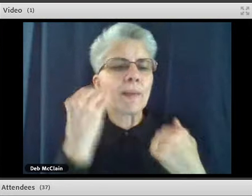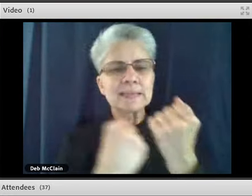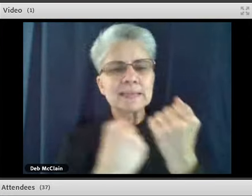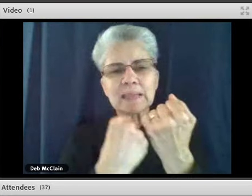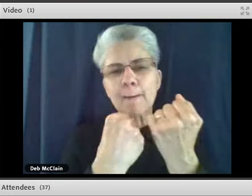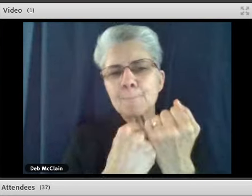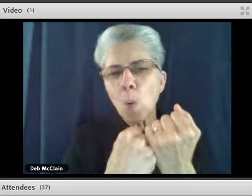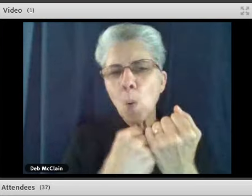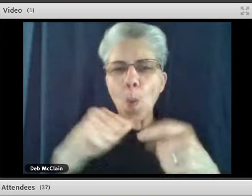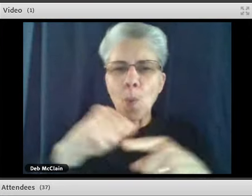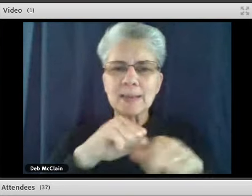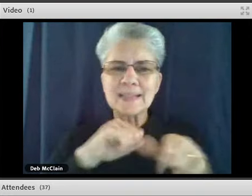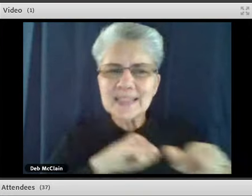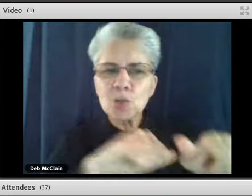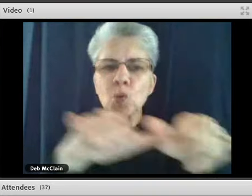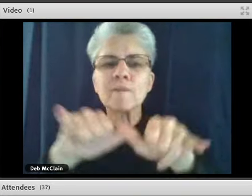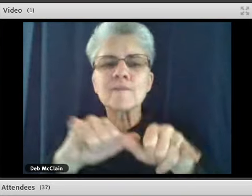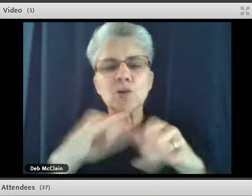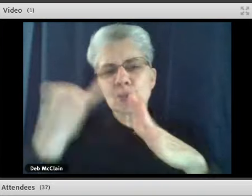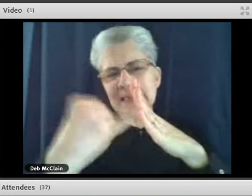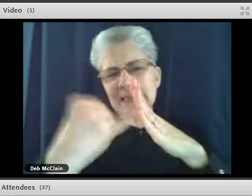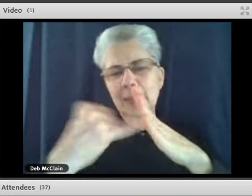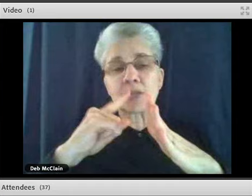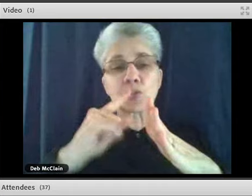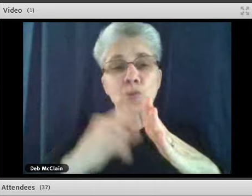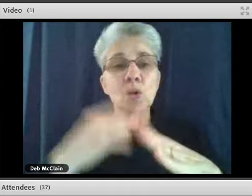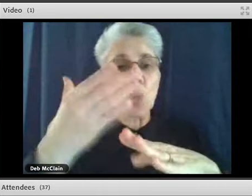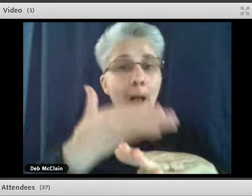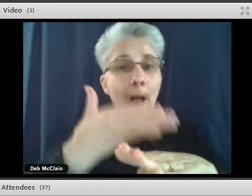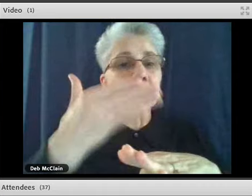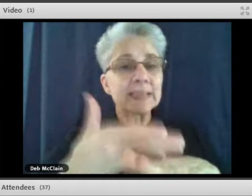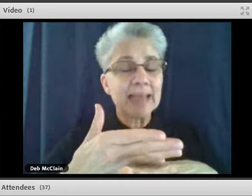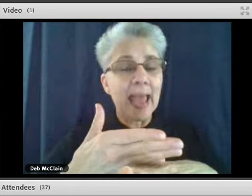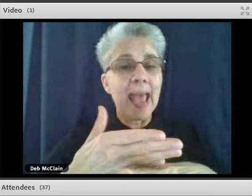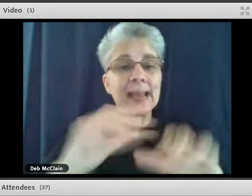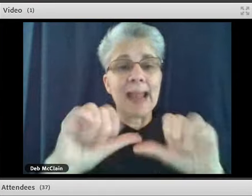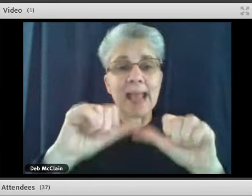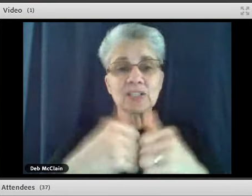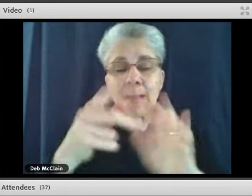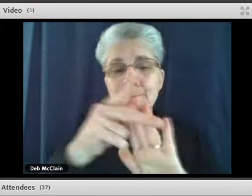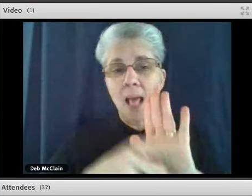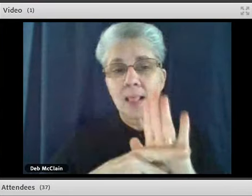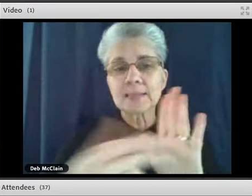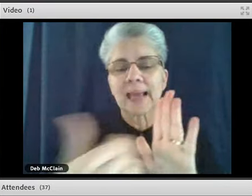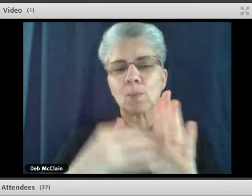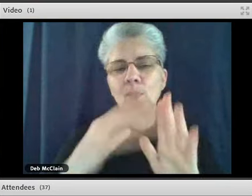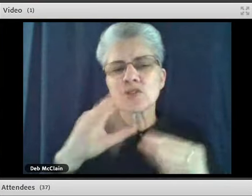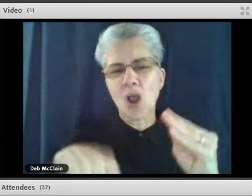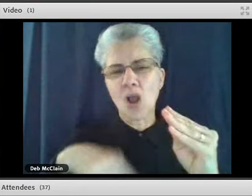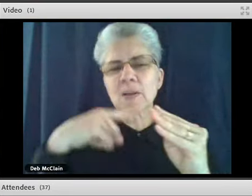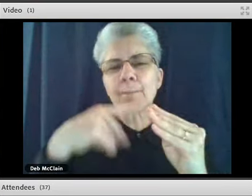but also building awareness and support, practicing universal design, making sure you update your agency policies.